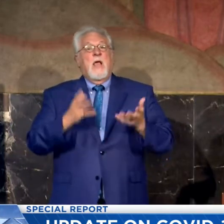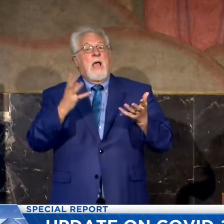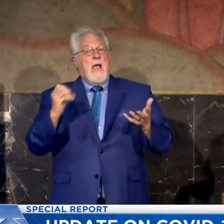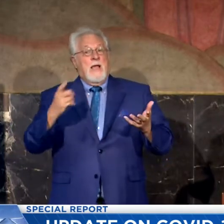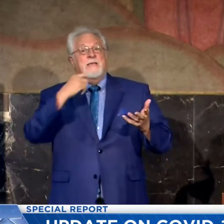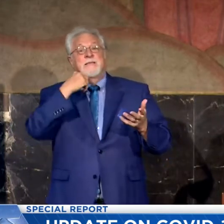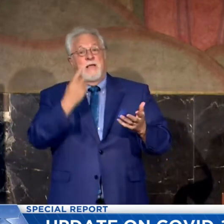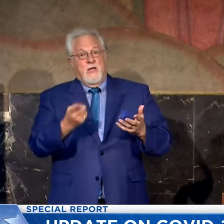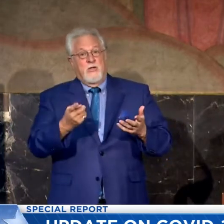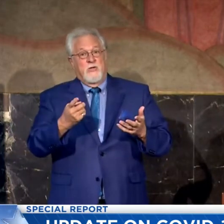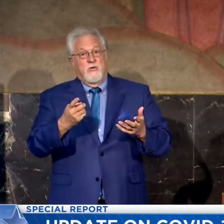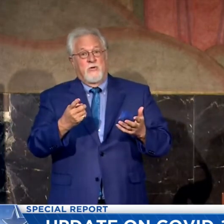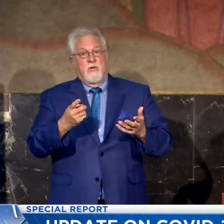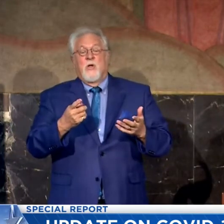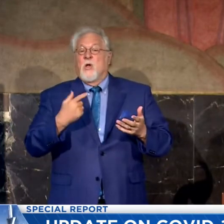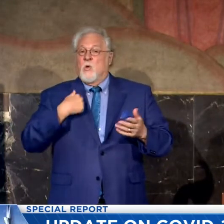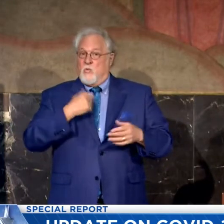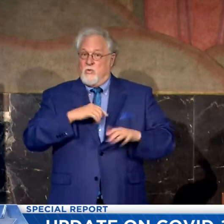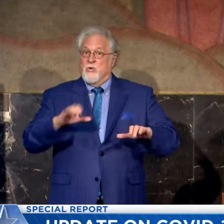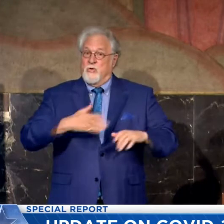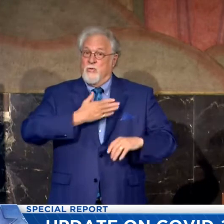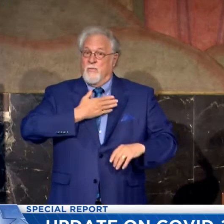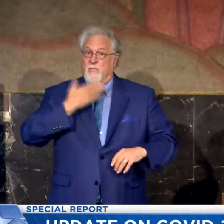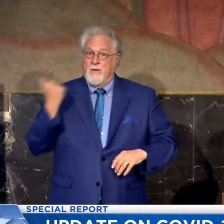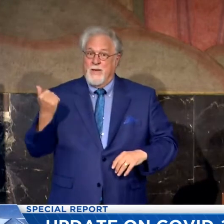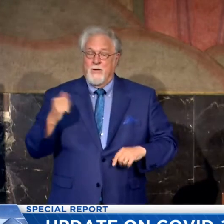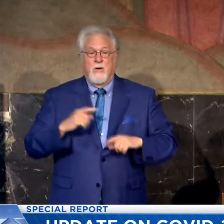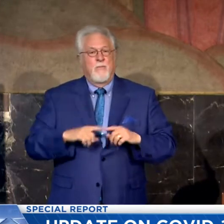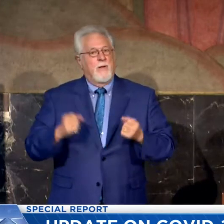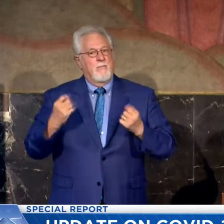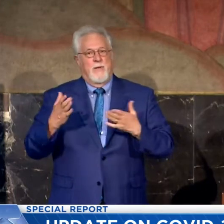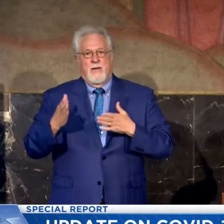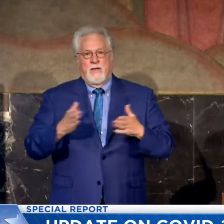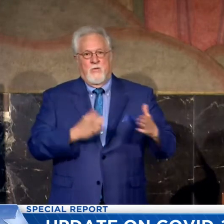HYPERTENSION,DIABETES, KIDNEY DISEASE, HEARTDISEASE , OBESITY